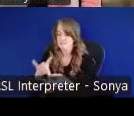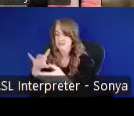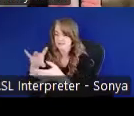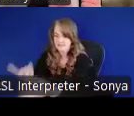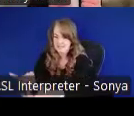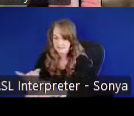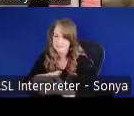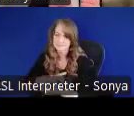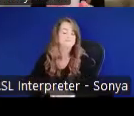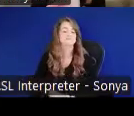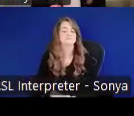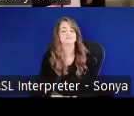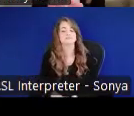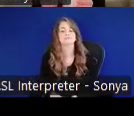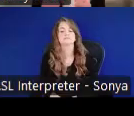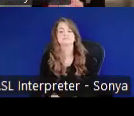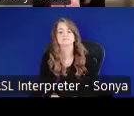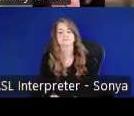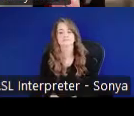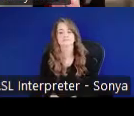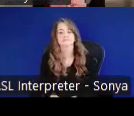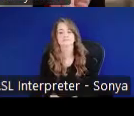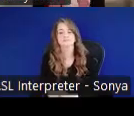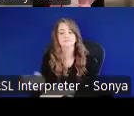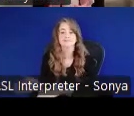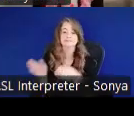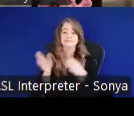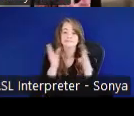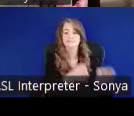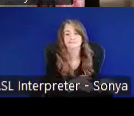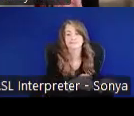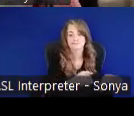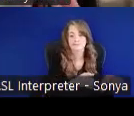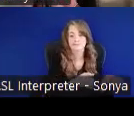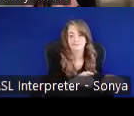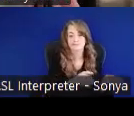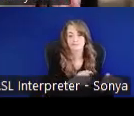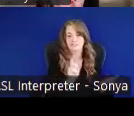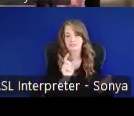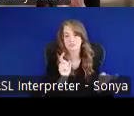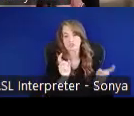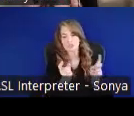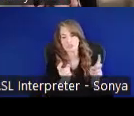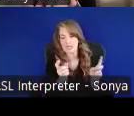to be ahead of time, whereas when we start to turn the tables